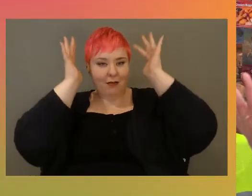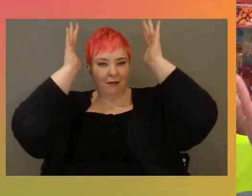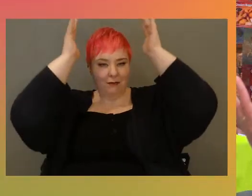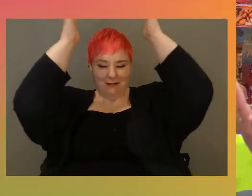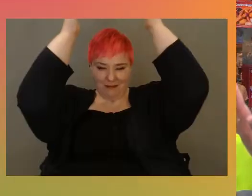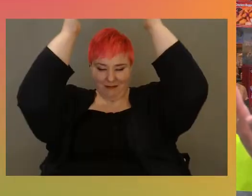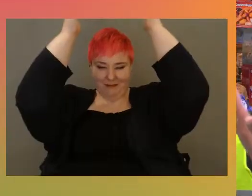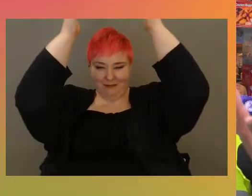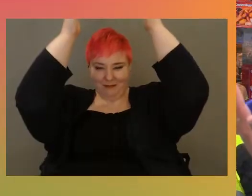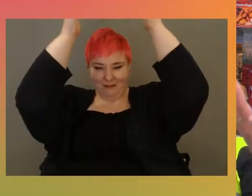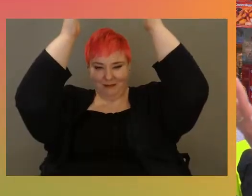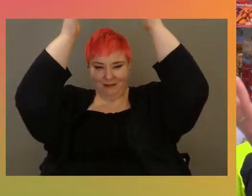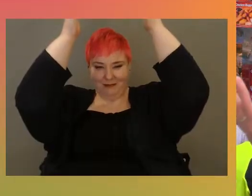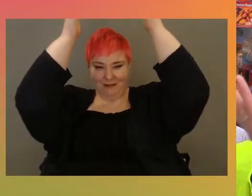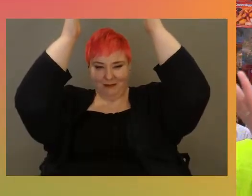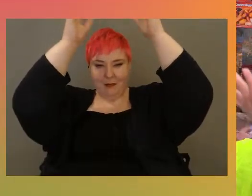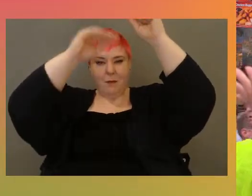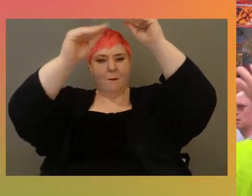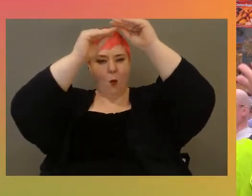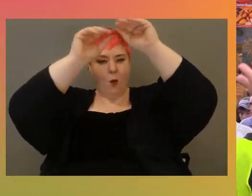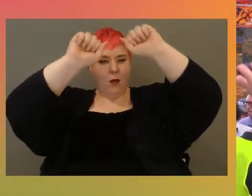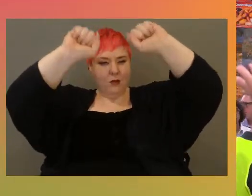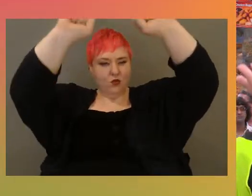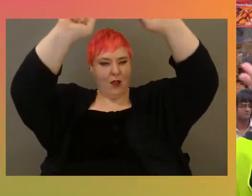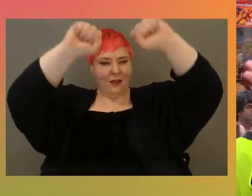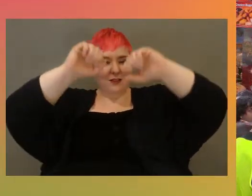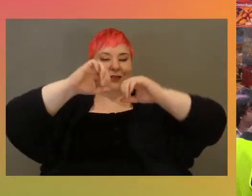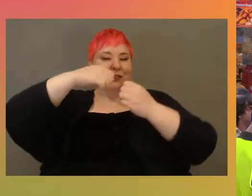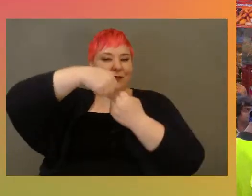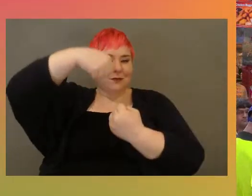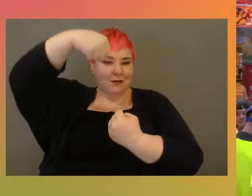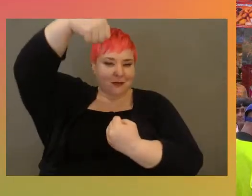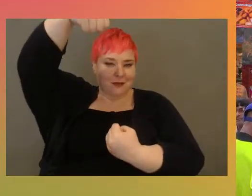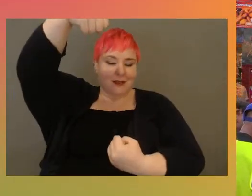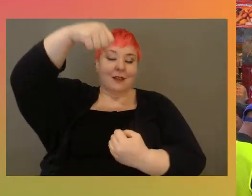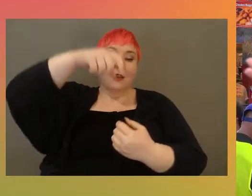LEFT SIDE. INHALE, REACH YOUR ARMS OVER